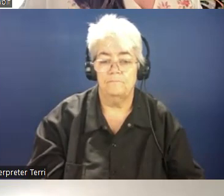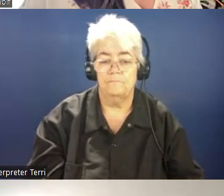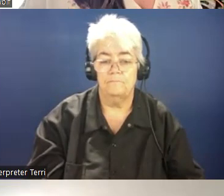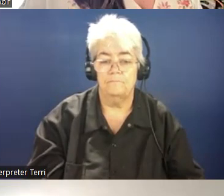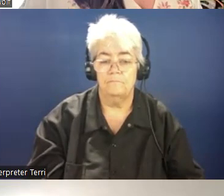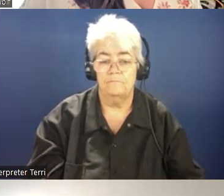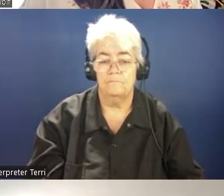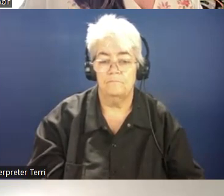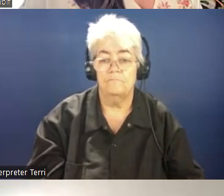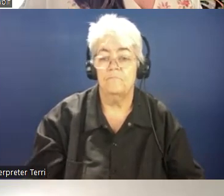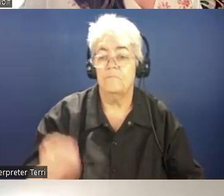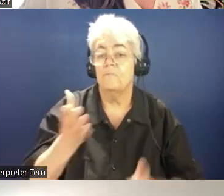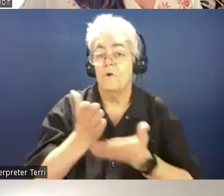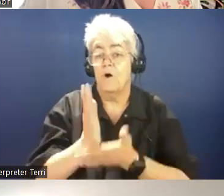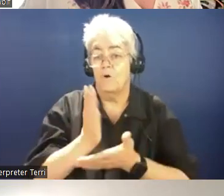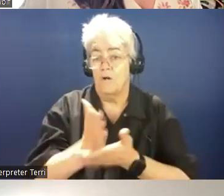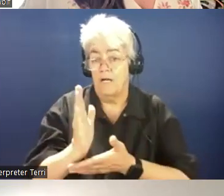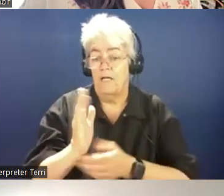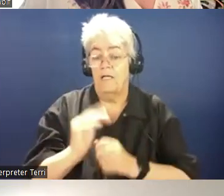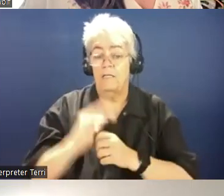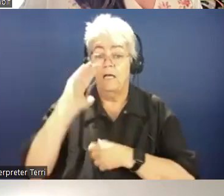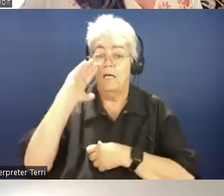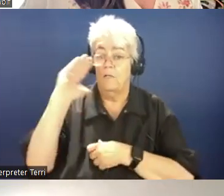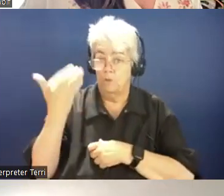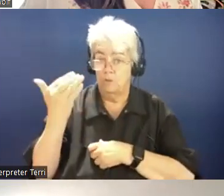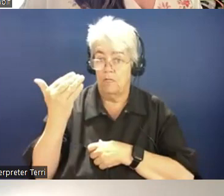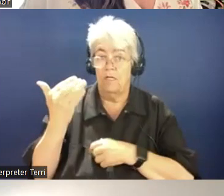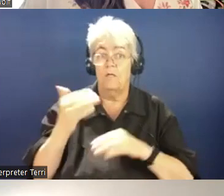Alright, it looks like that we don't have anybody hanging out in the waiting room,